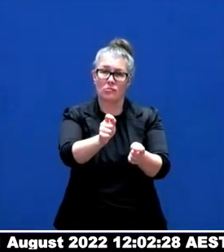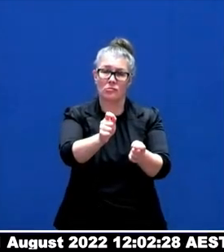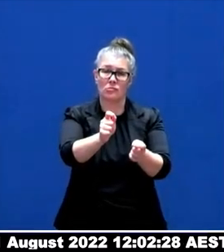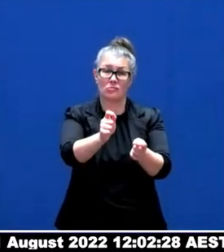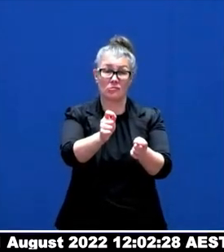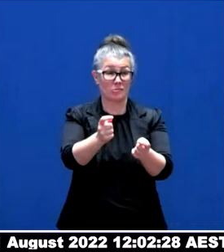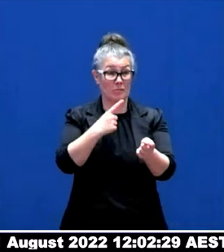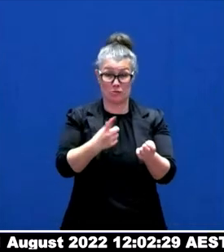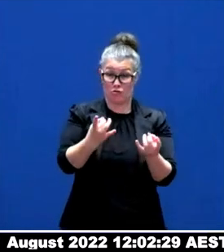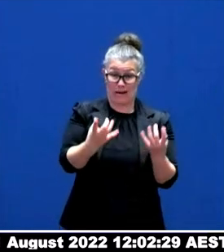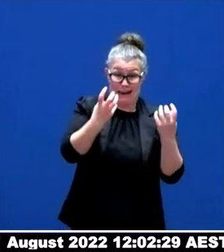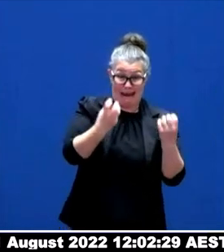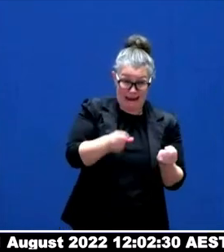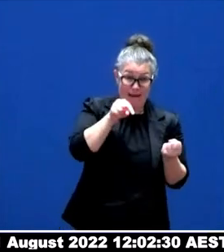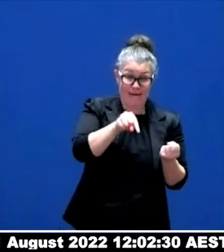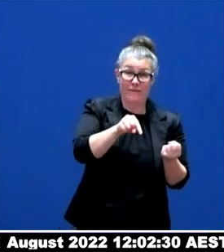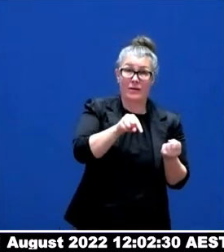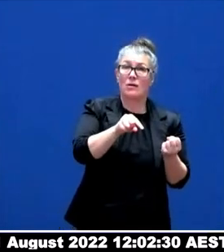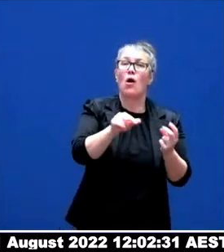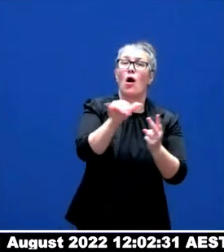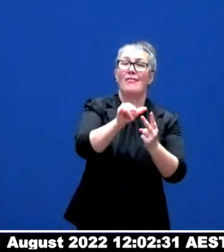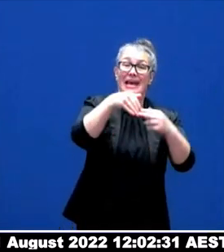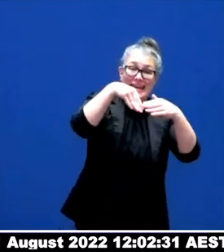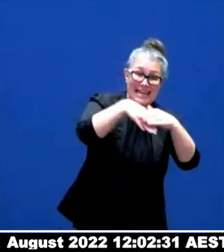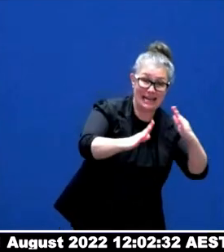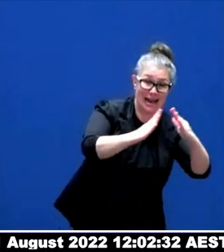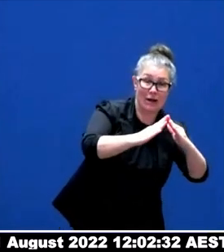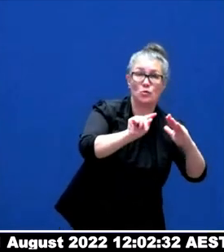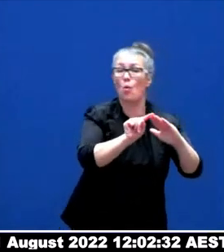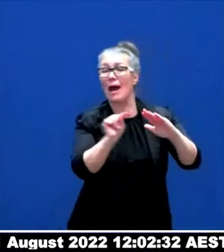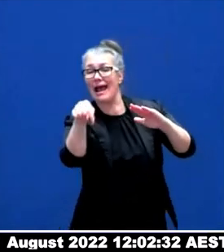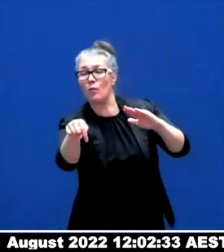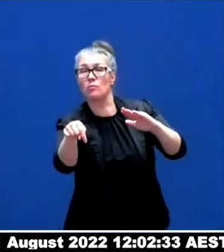existing, either externally or internally in a dwelling; is that right? That's my understanding.